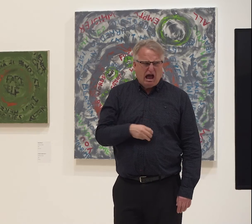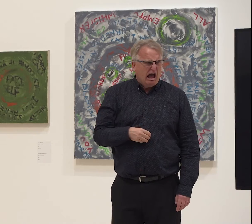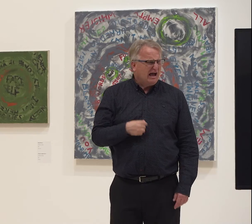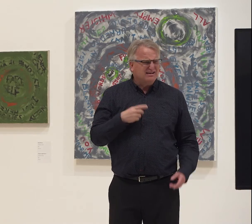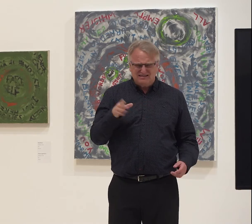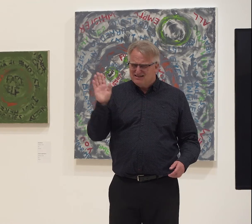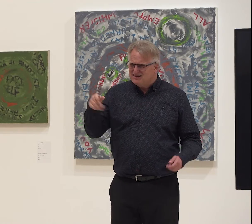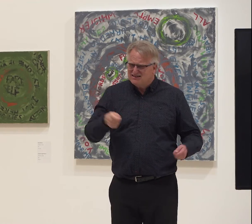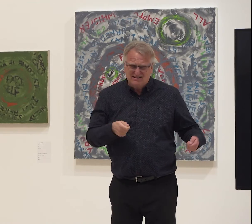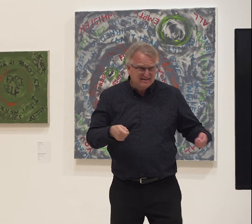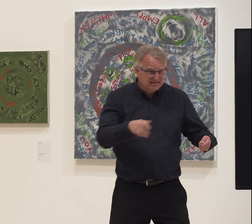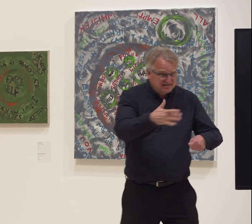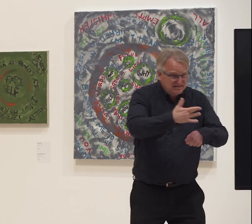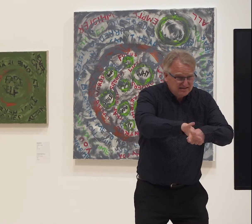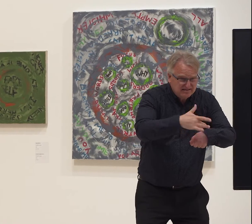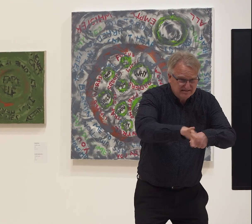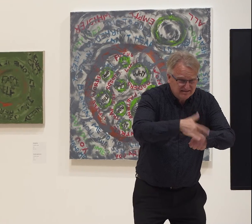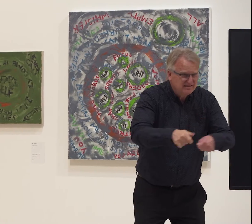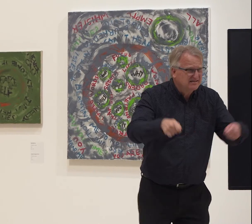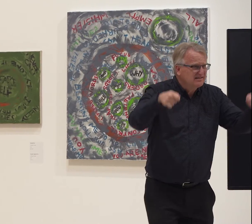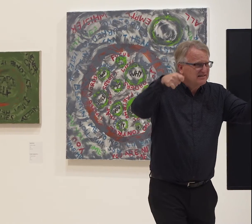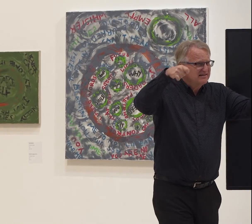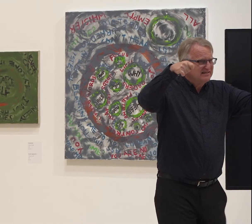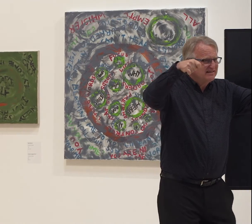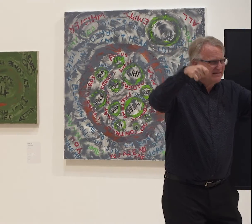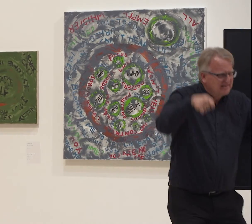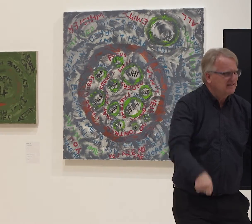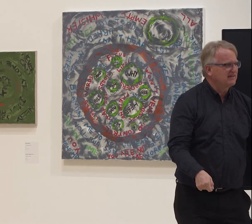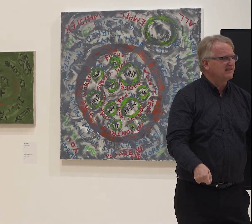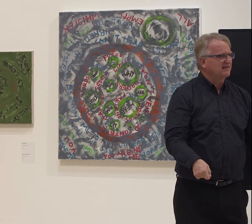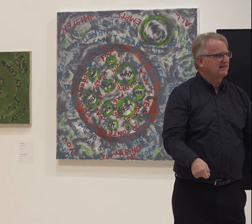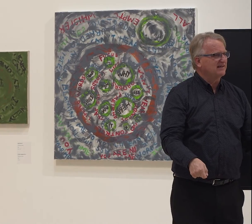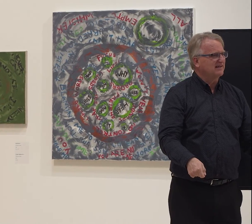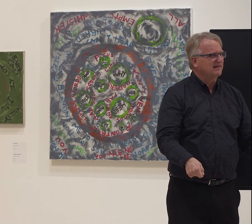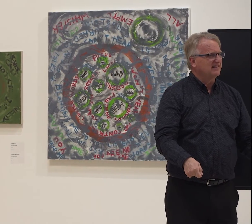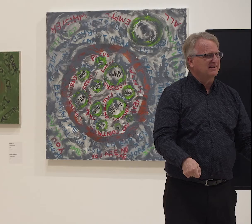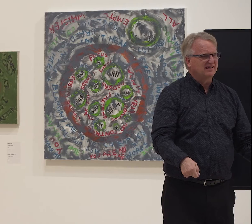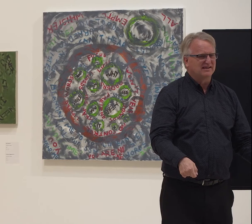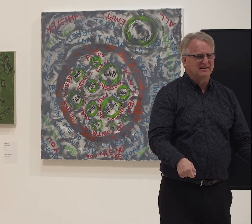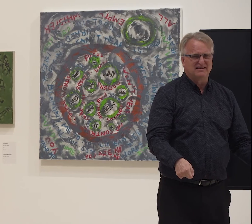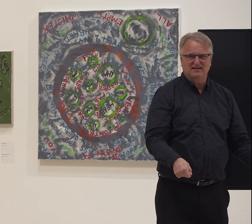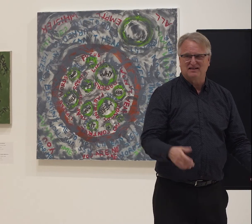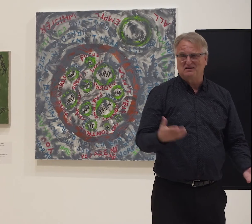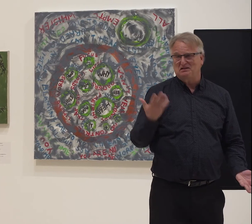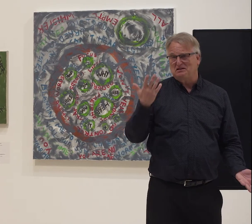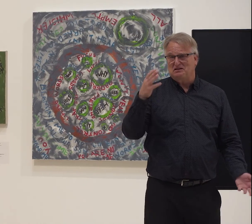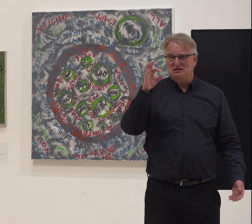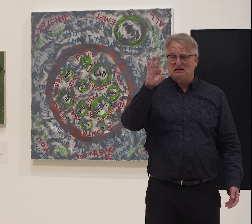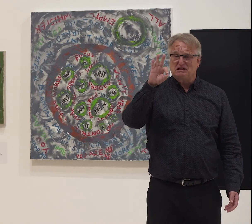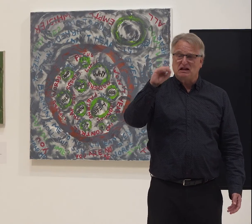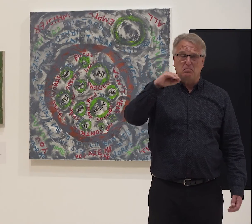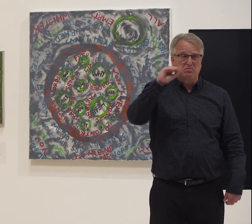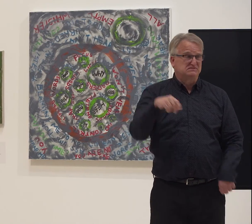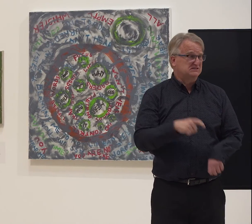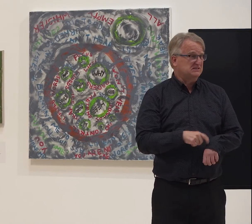It's difficult, you know? If there's an available seat when you see Deaf students together in the cafeteria, join them.